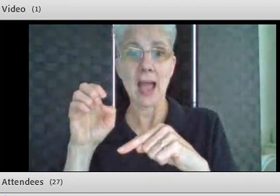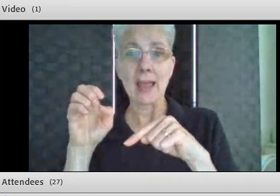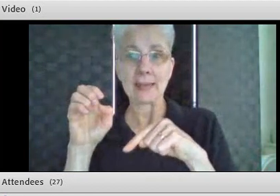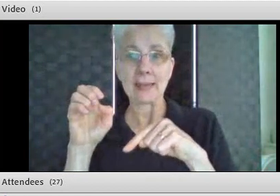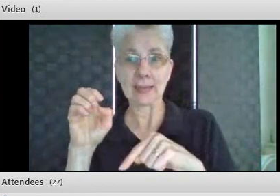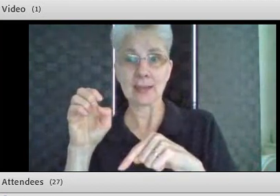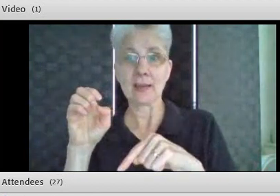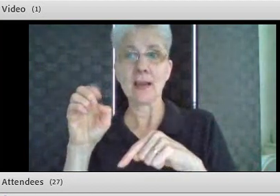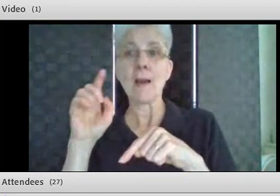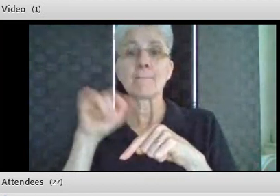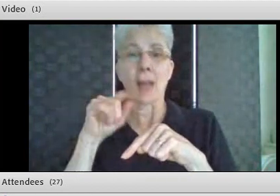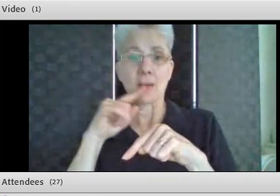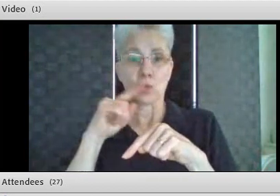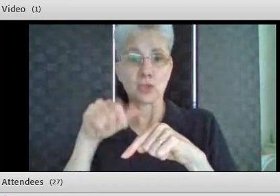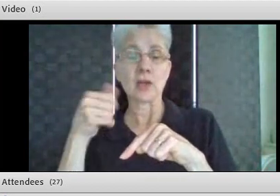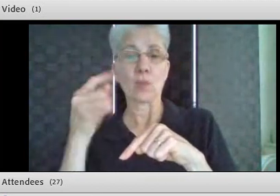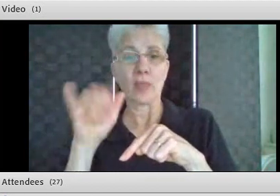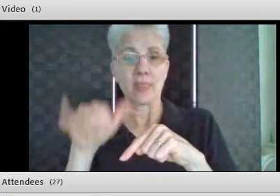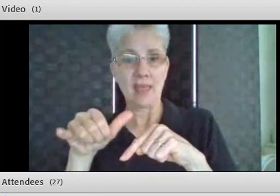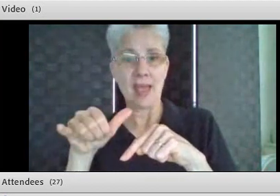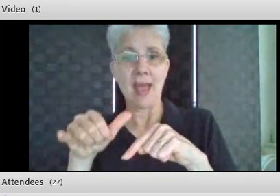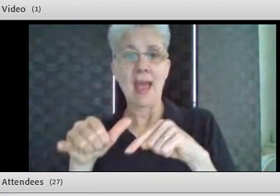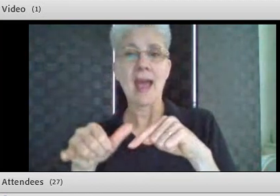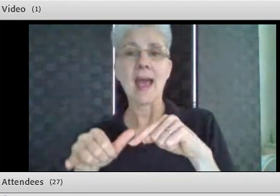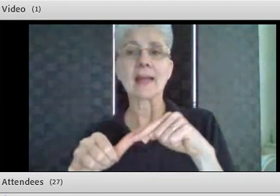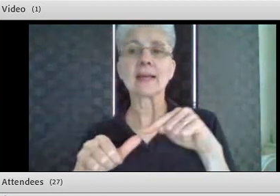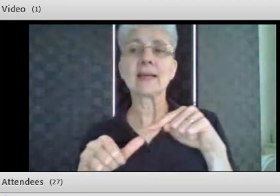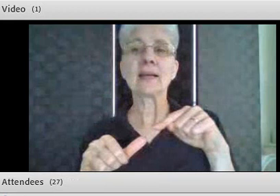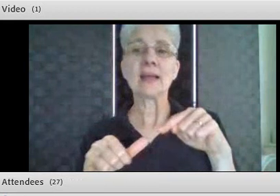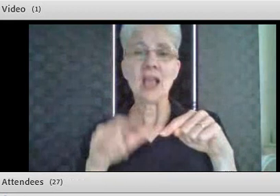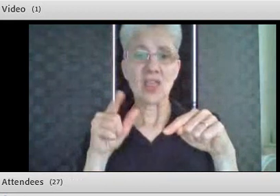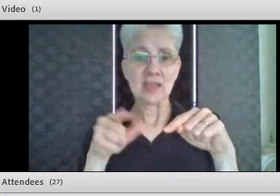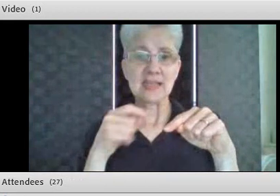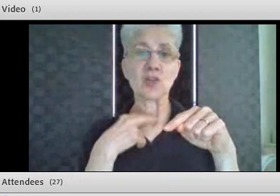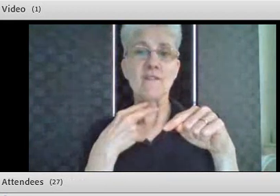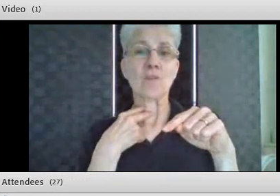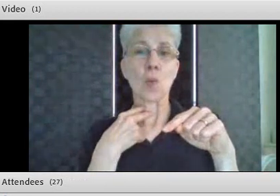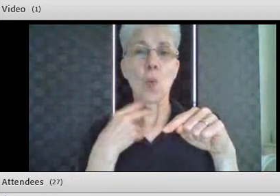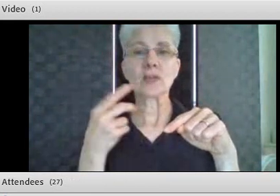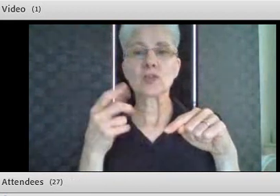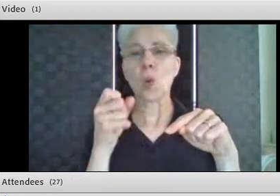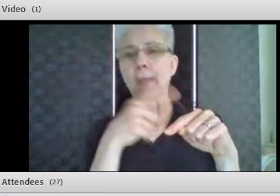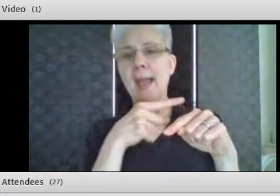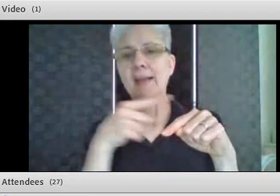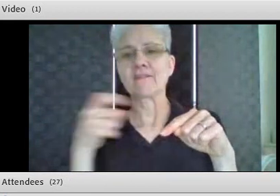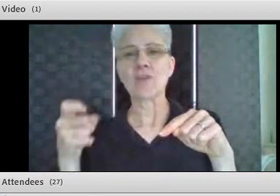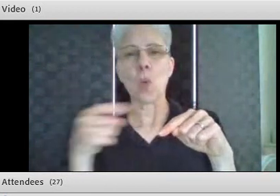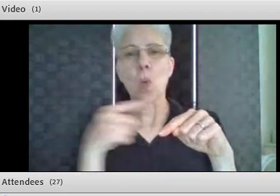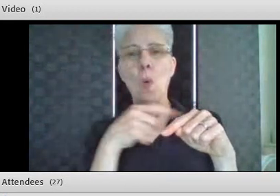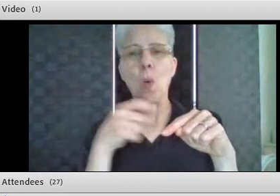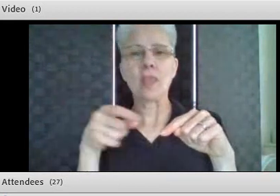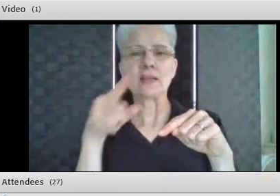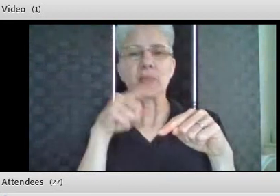so I relate this to science a lot. This guy is the melody line. This one is one of those as well.